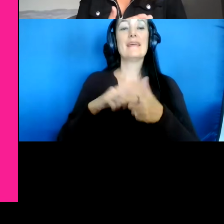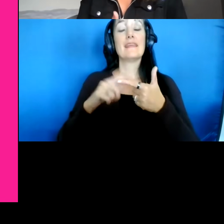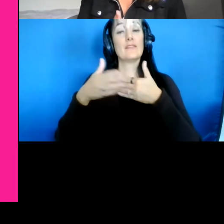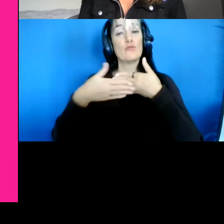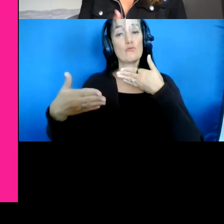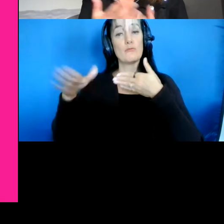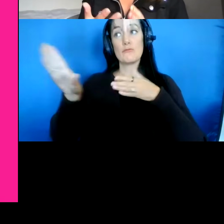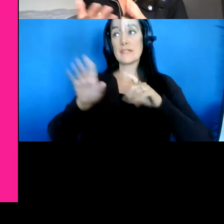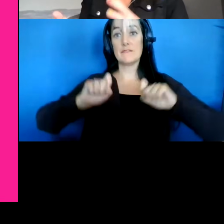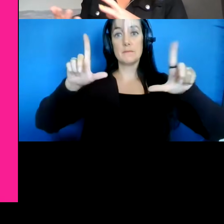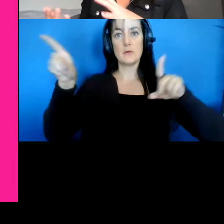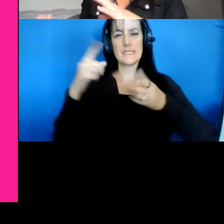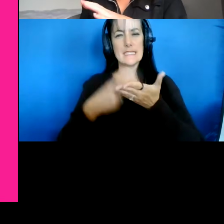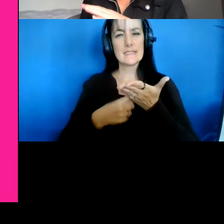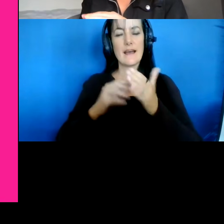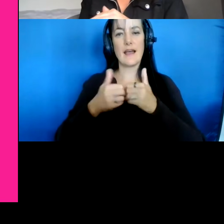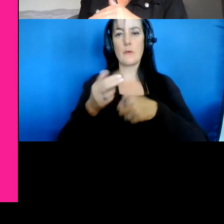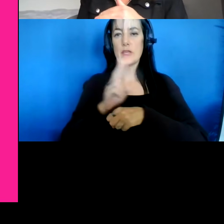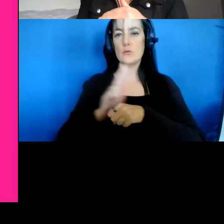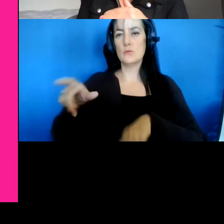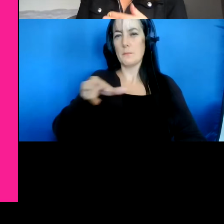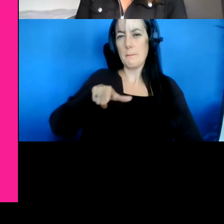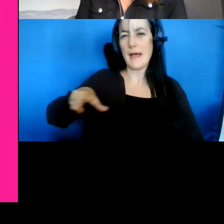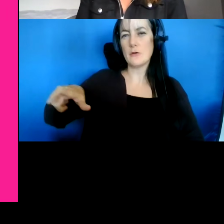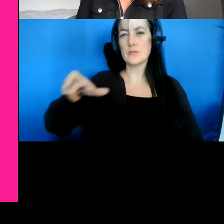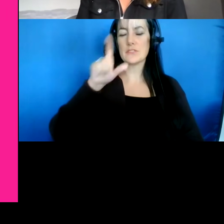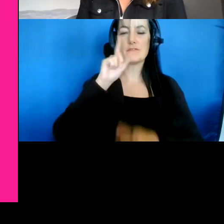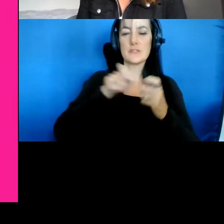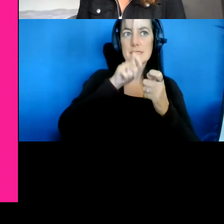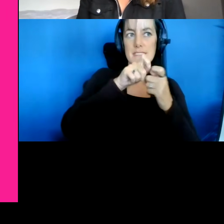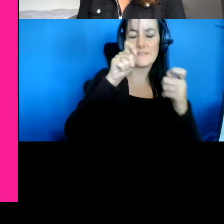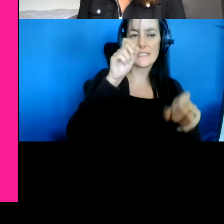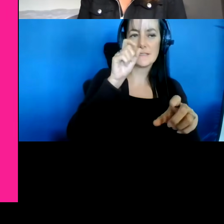he uses a mouse for certain types of tasks, and perhaps a keyboard for other types of tasks and